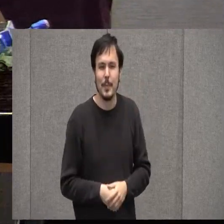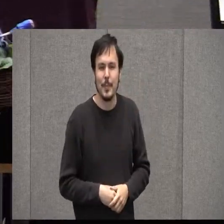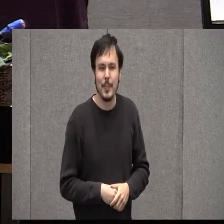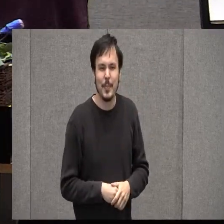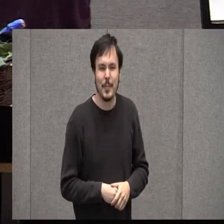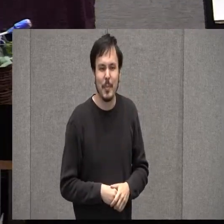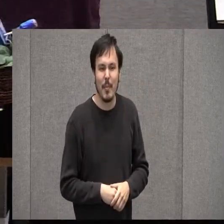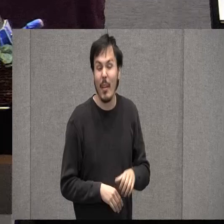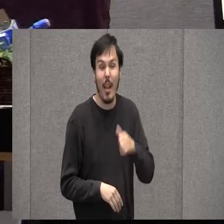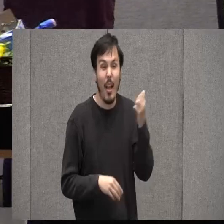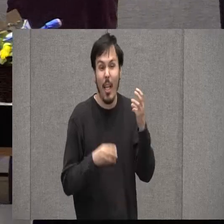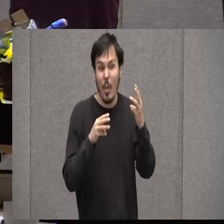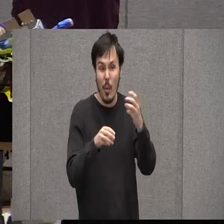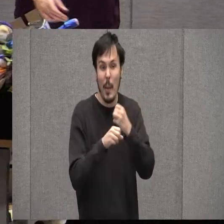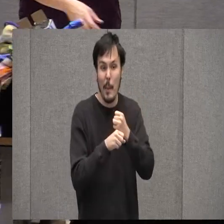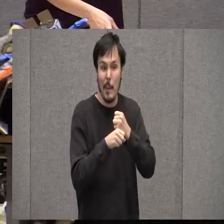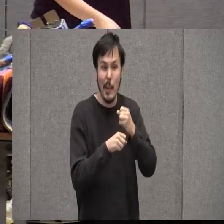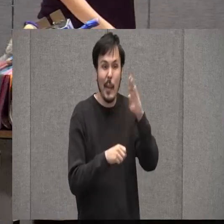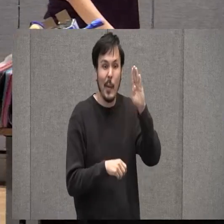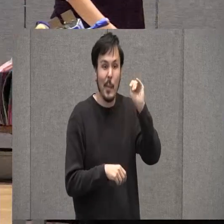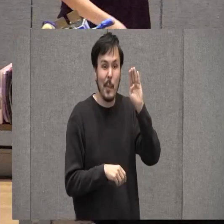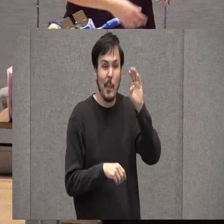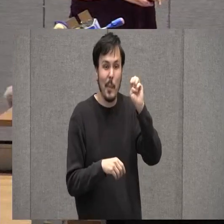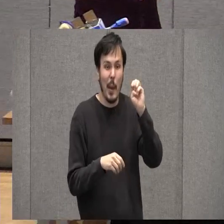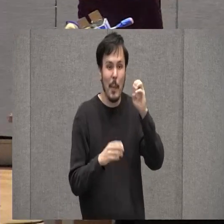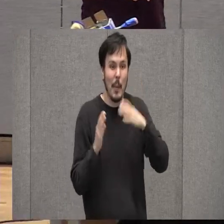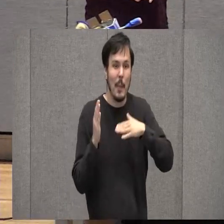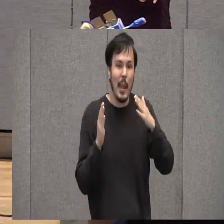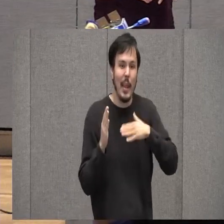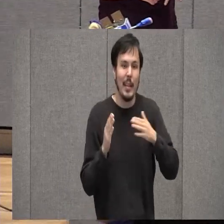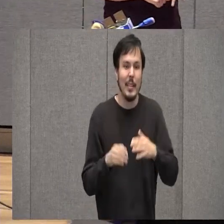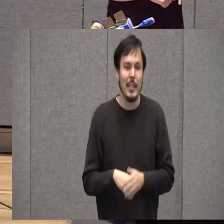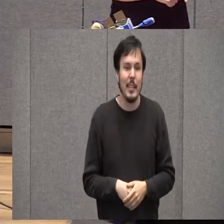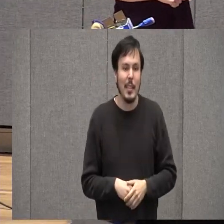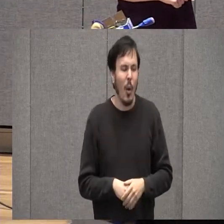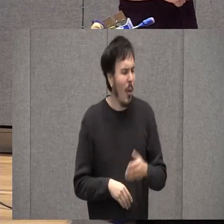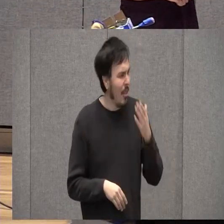of bubble painting. - Thank you, Ms Rudd, for the assist. - Sure. Bubble painting is super fun. That's right,